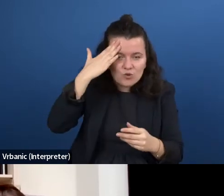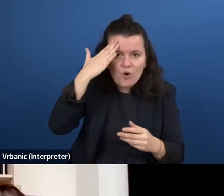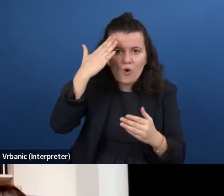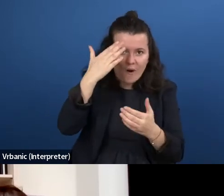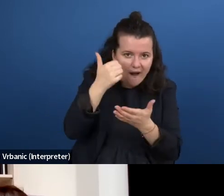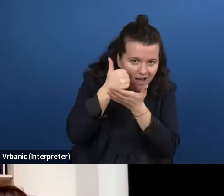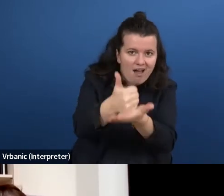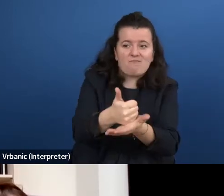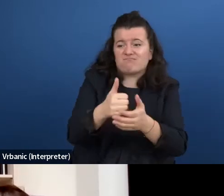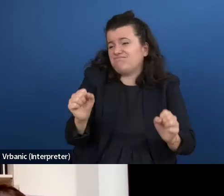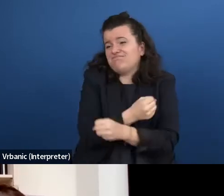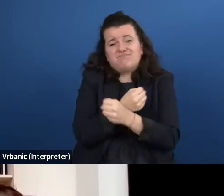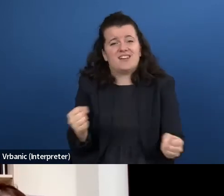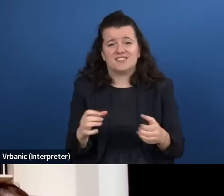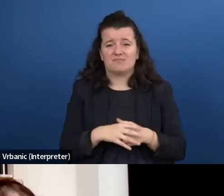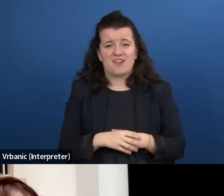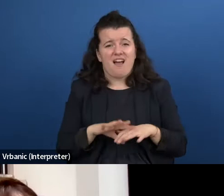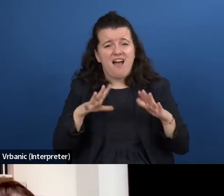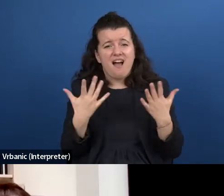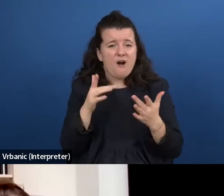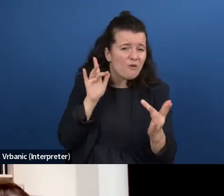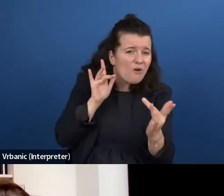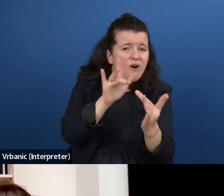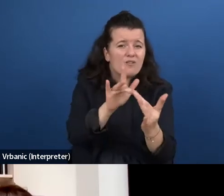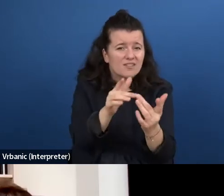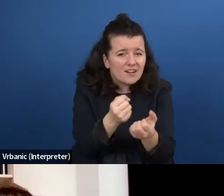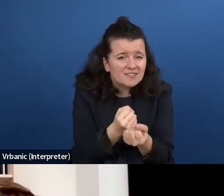to gather their testimonies for future policies we want to have